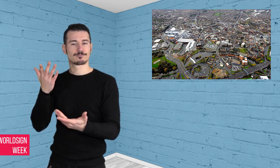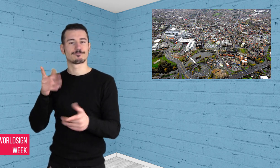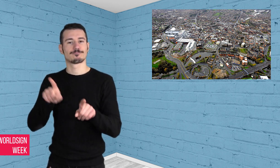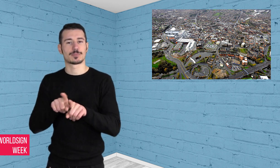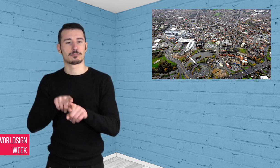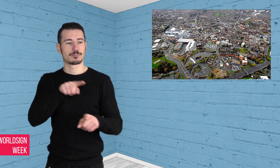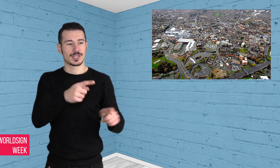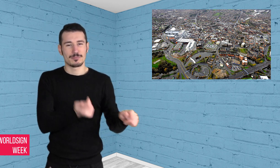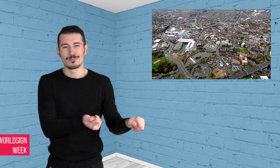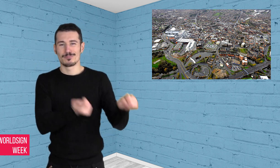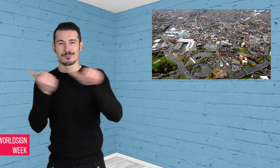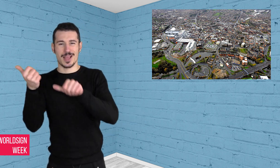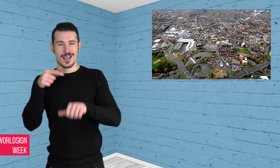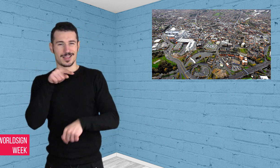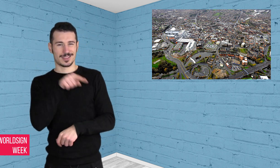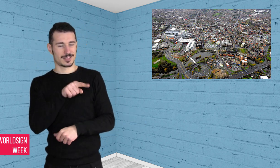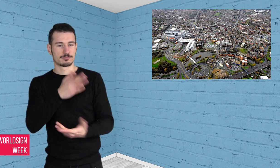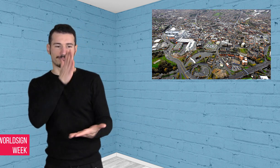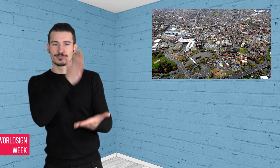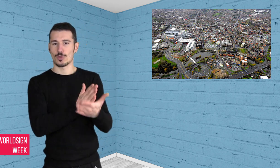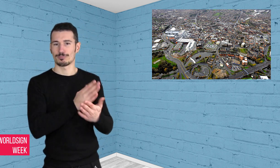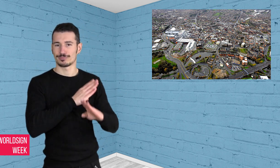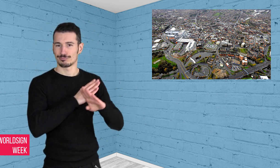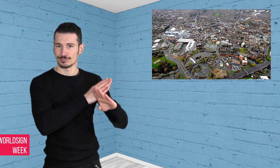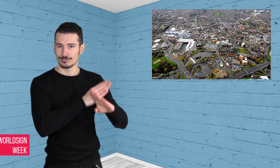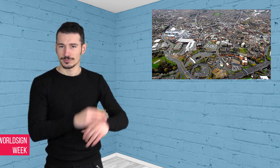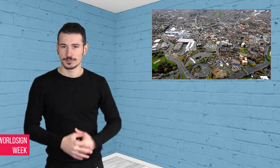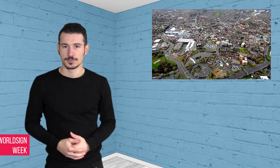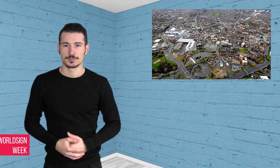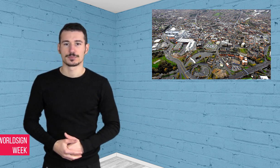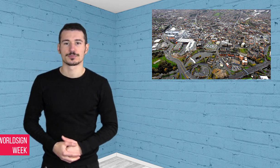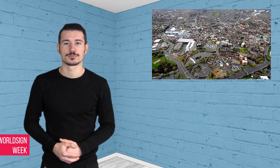Esther Freeman, who launched the petition,